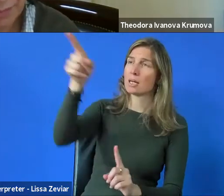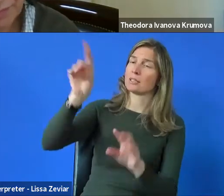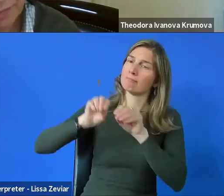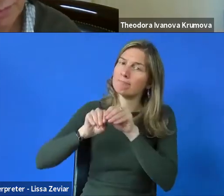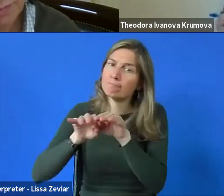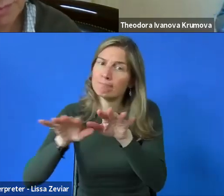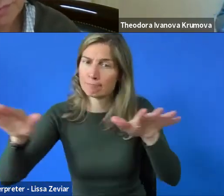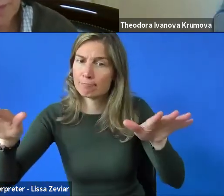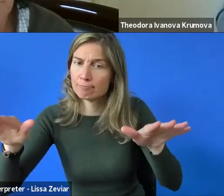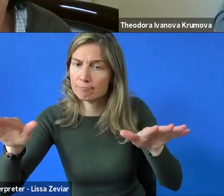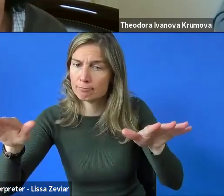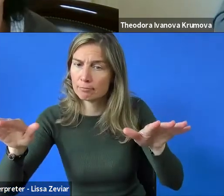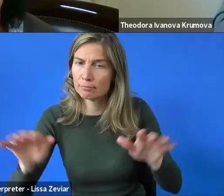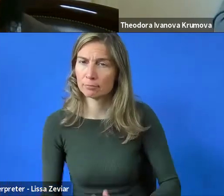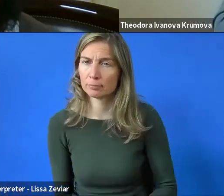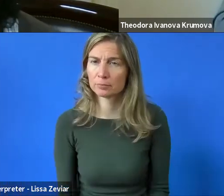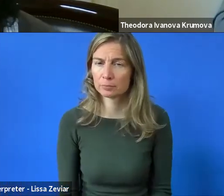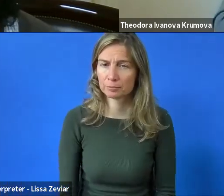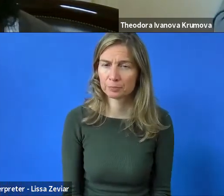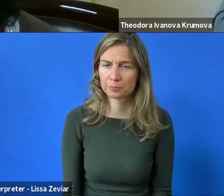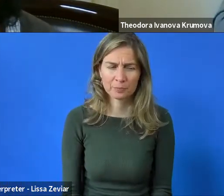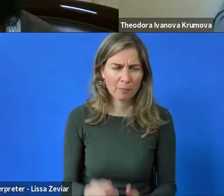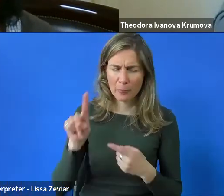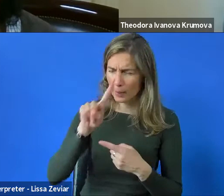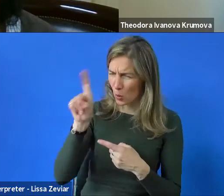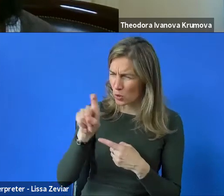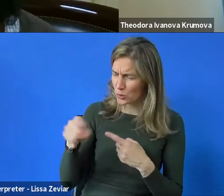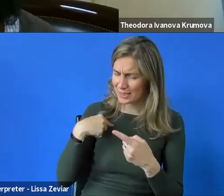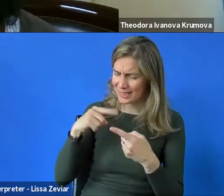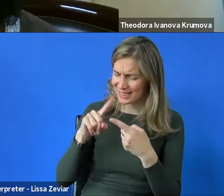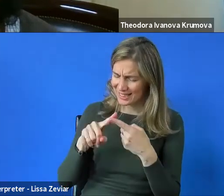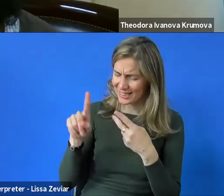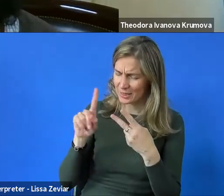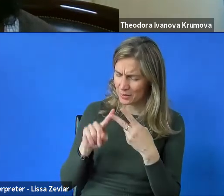Then there was a question about standards,